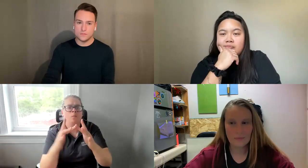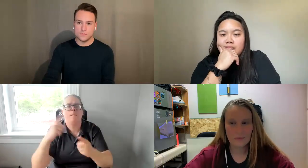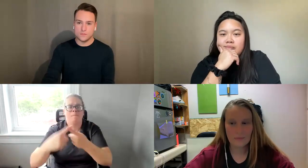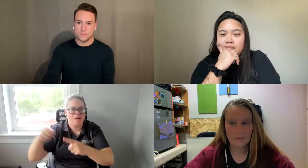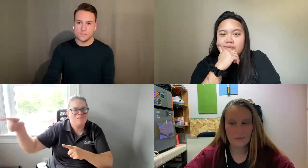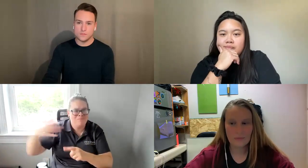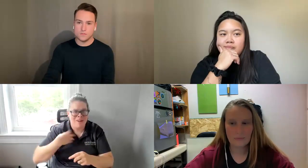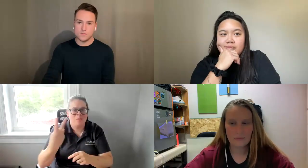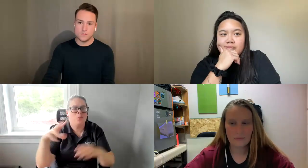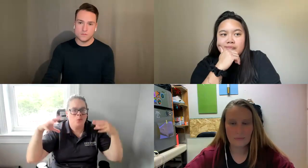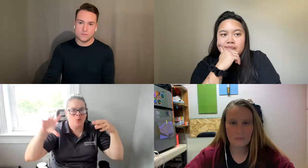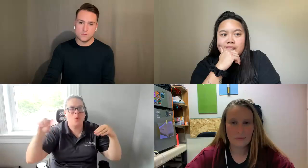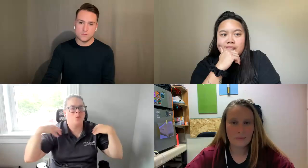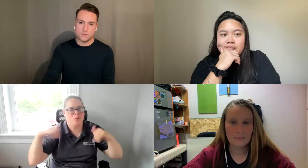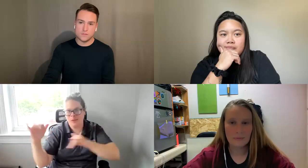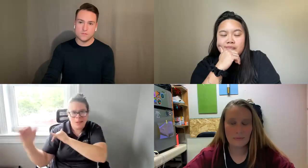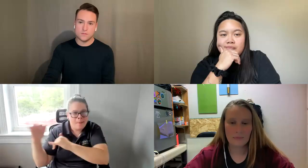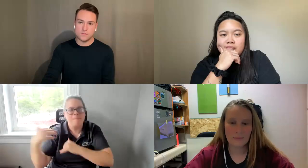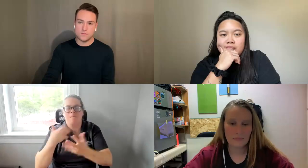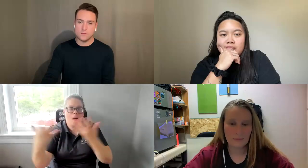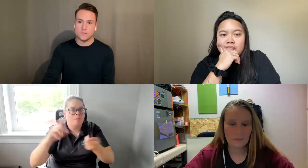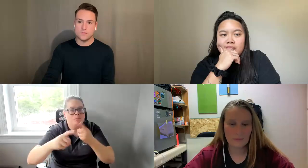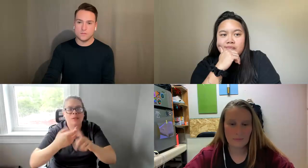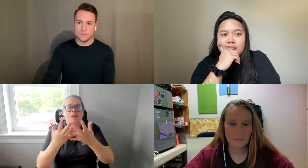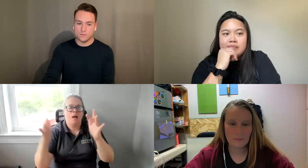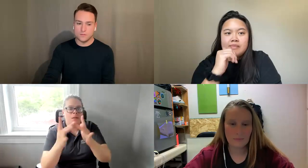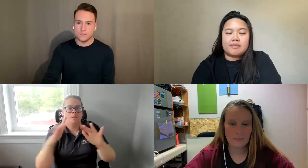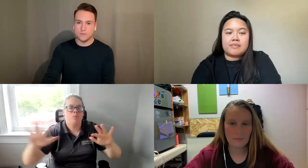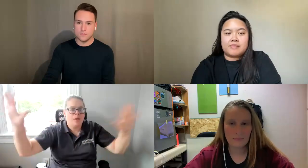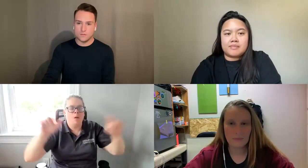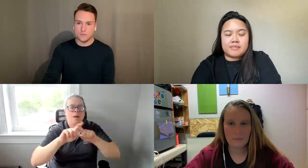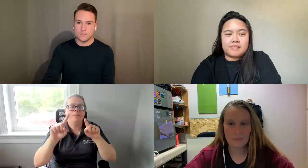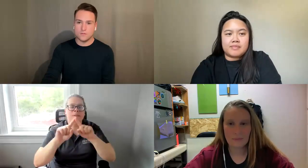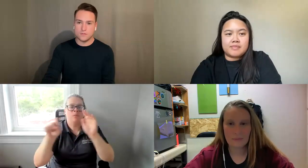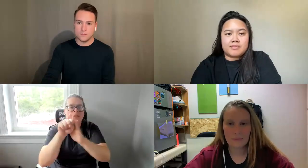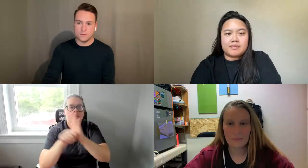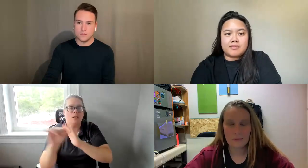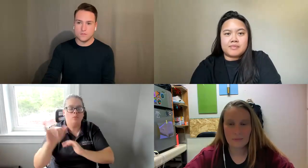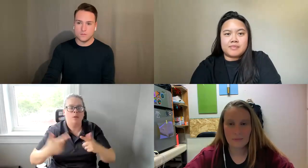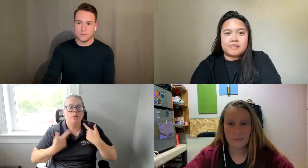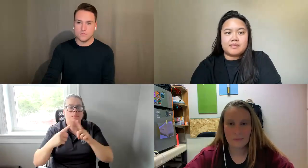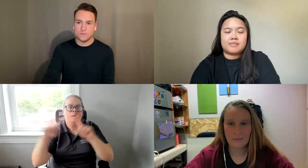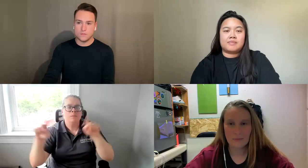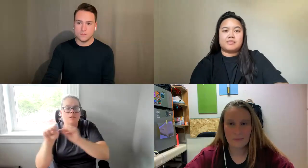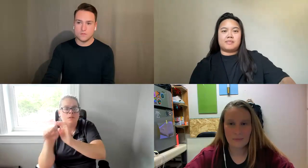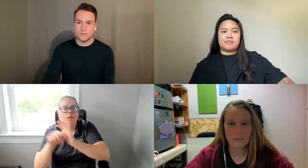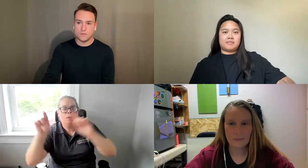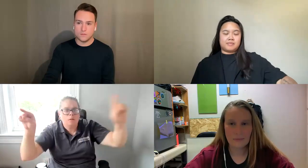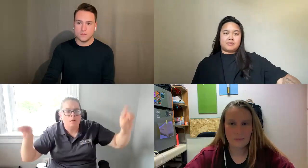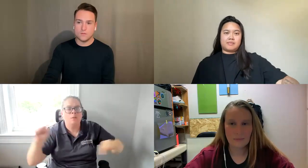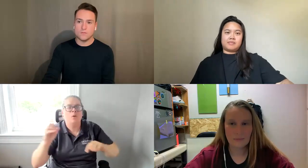Friends in the network of people we know as well as the other two people who co run with me.